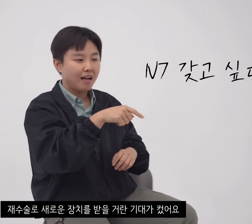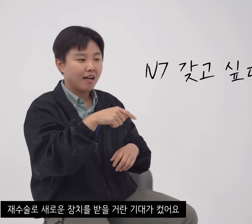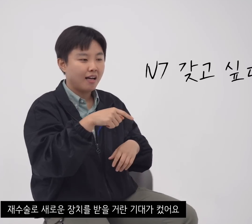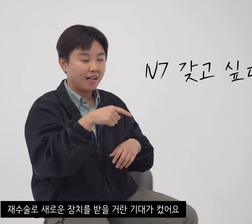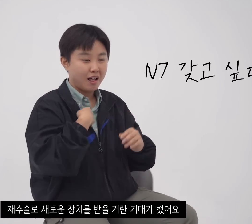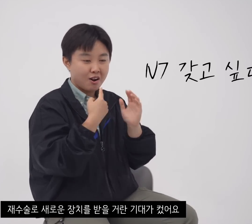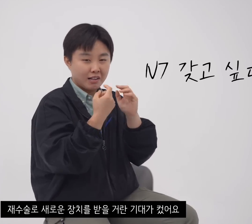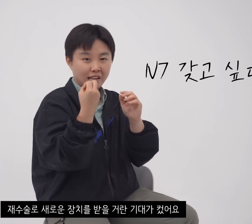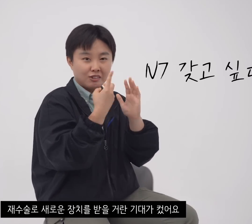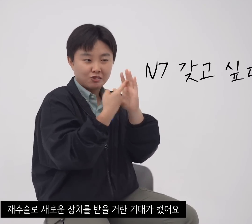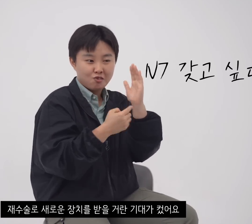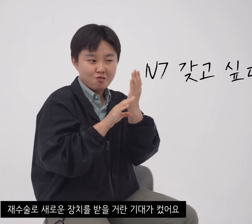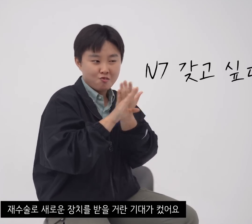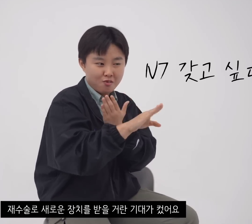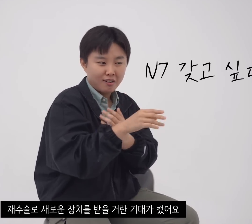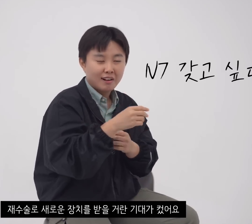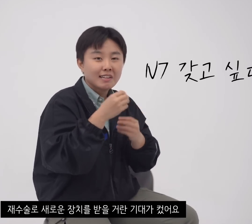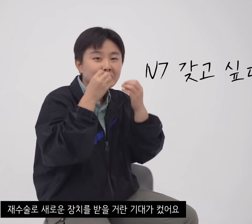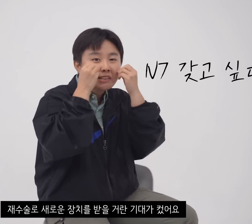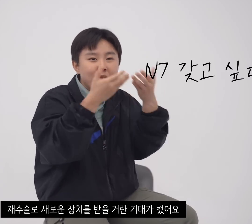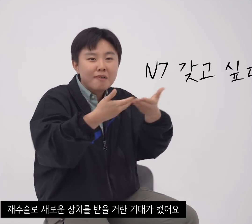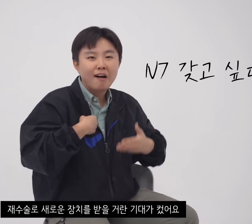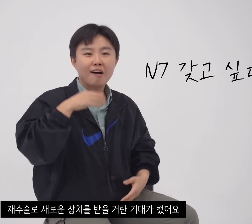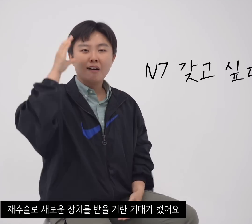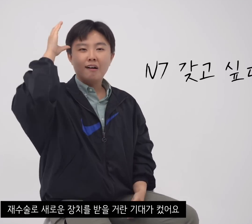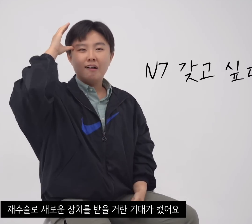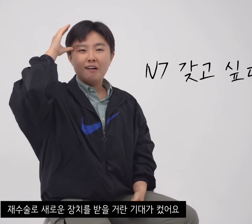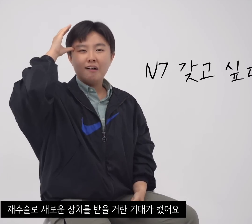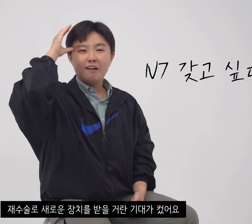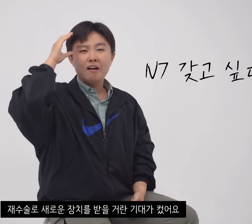I want an N7... I had high expectations that I would receive a new device through revision surgery.